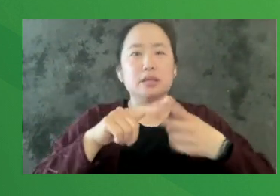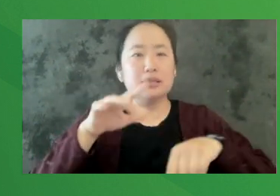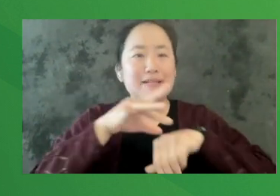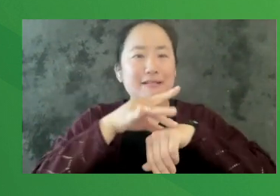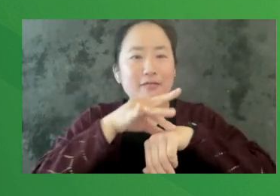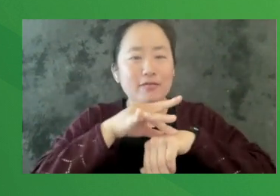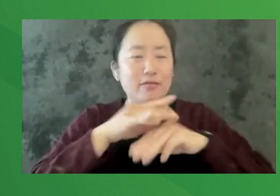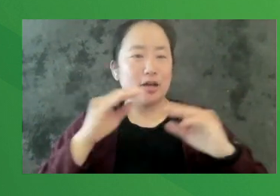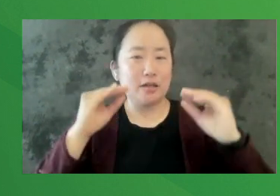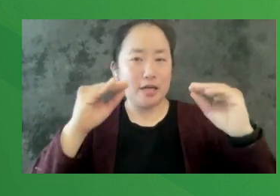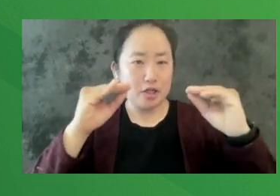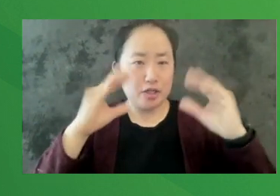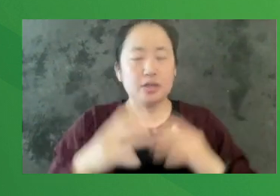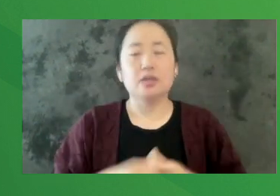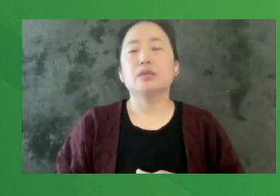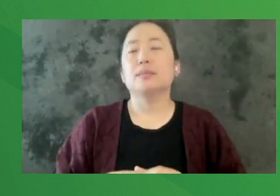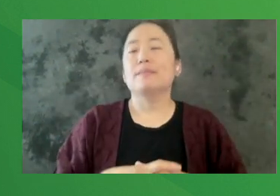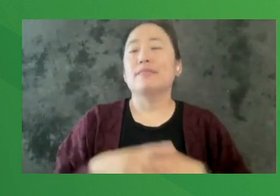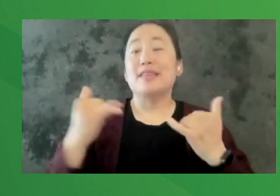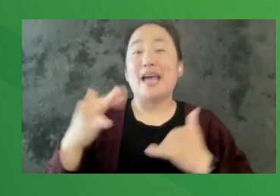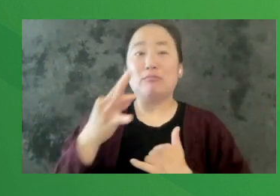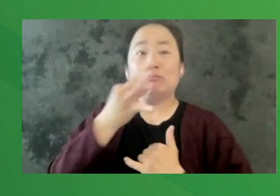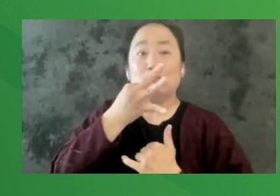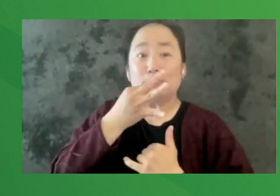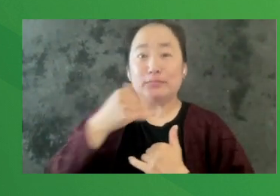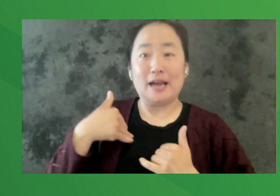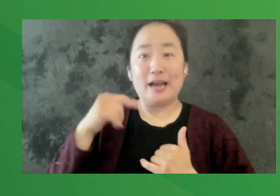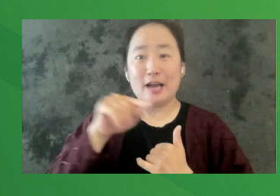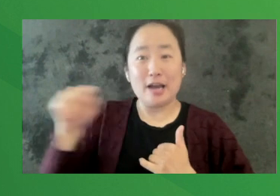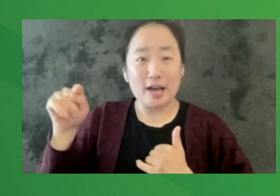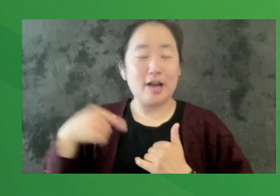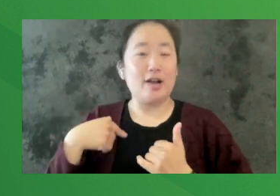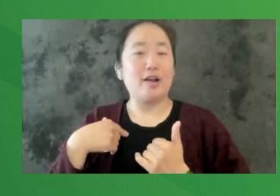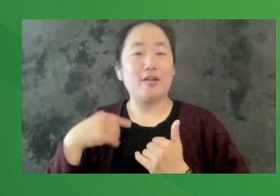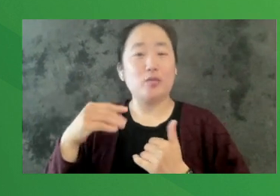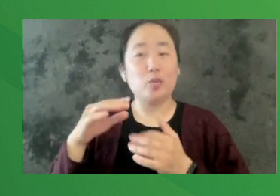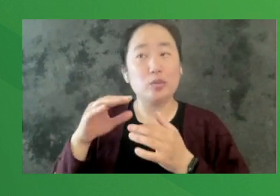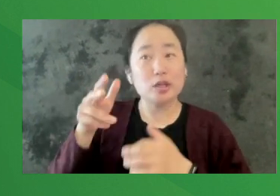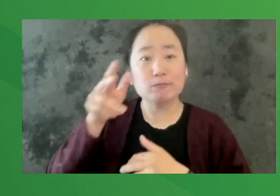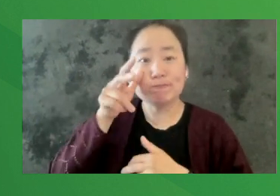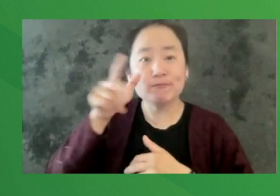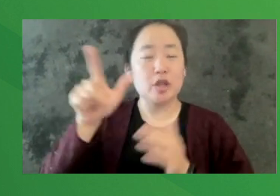gonna shine some positive lights on developments, research that they're working on, instructional